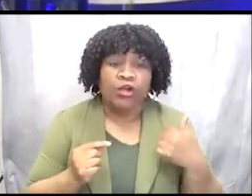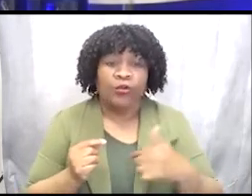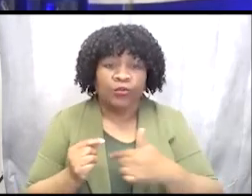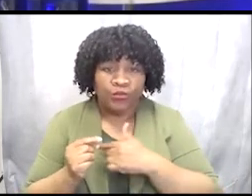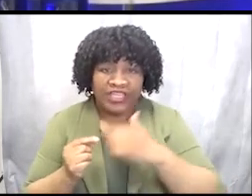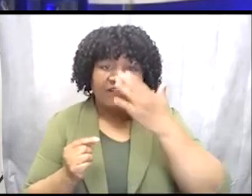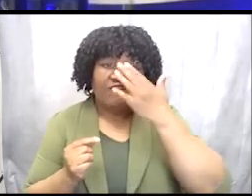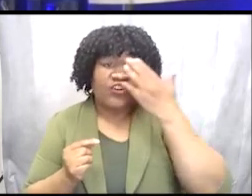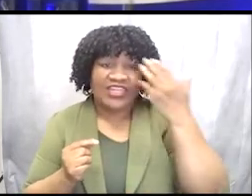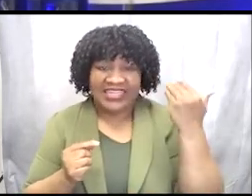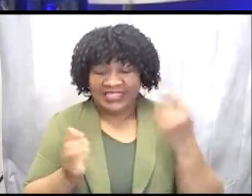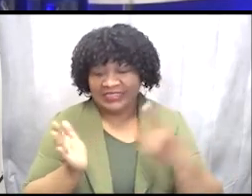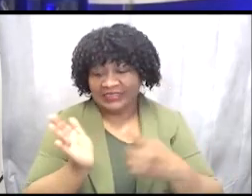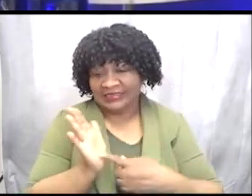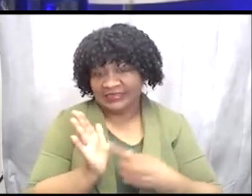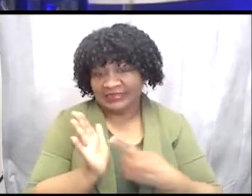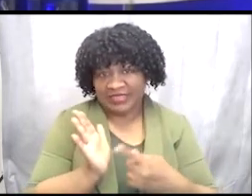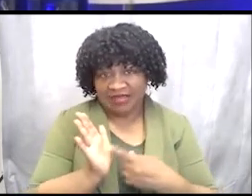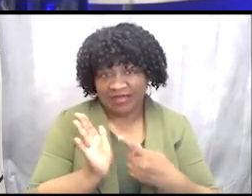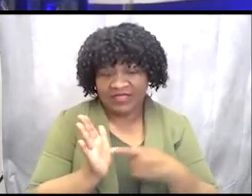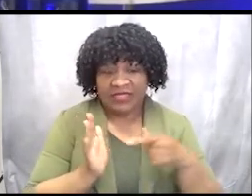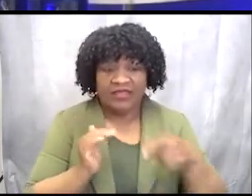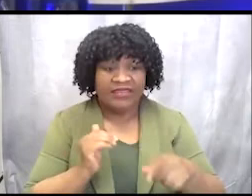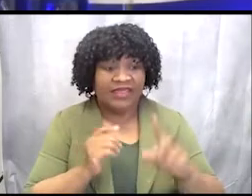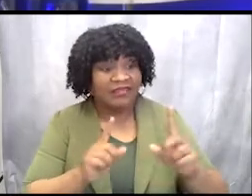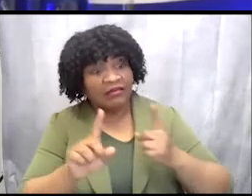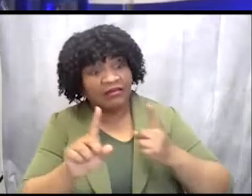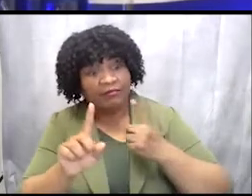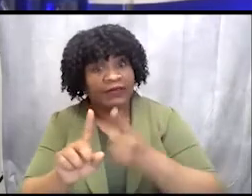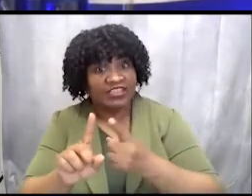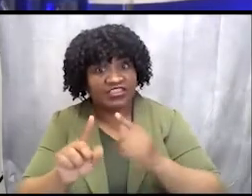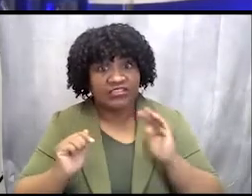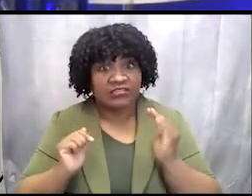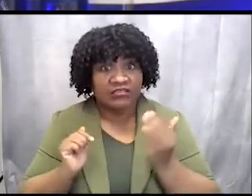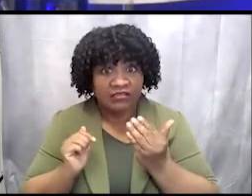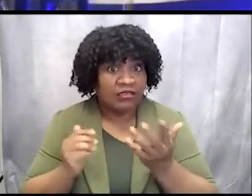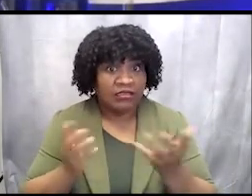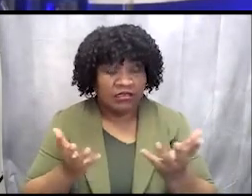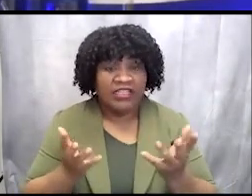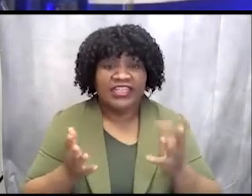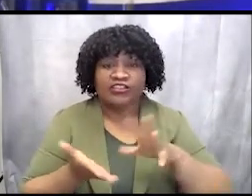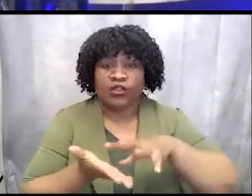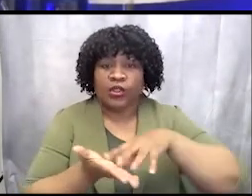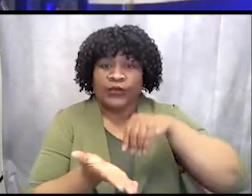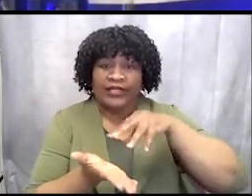we forget sometimes that the core mission of our institution is learning, right?